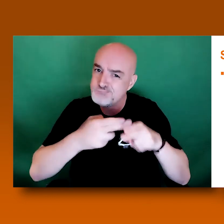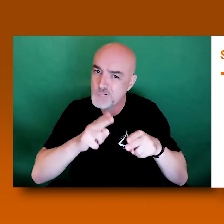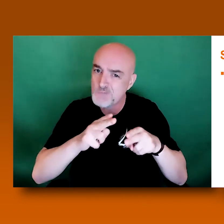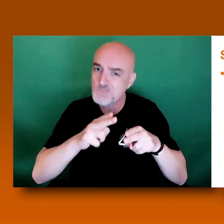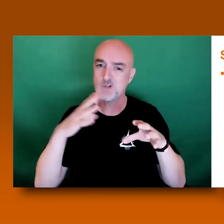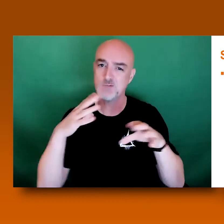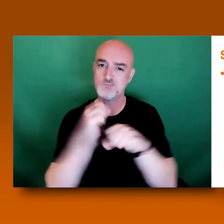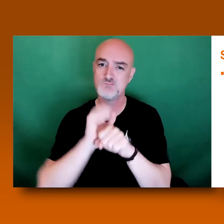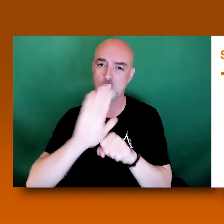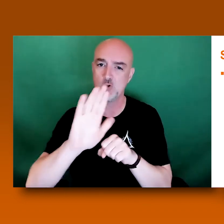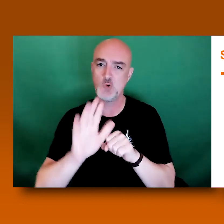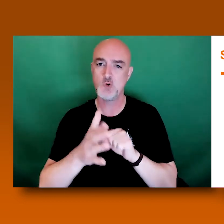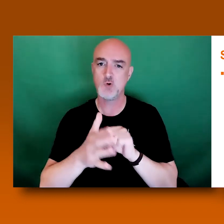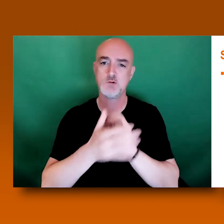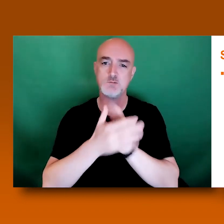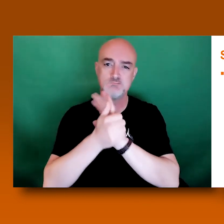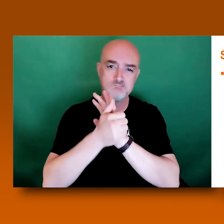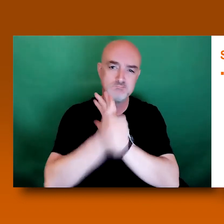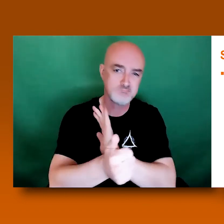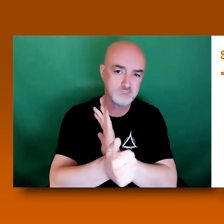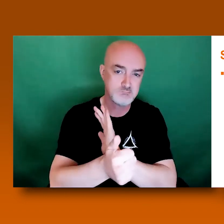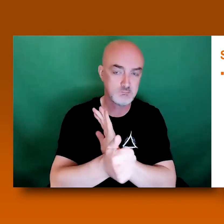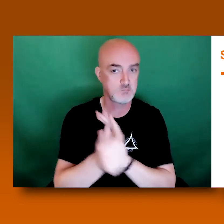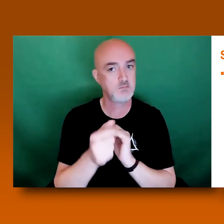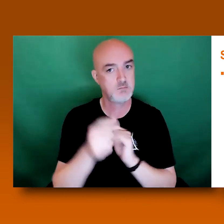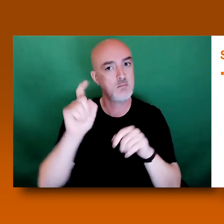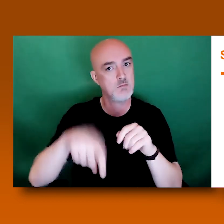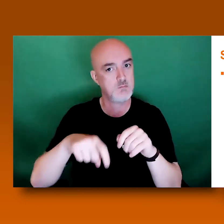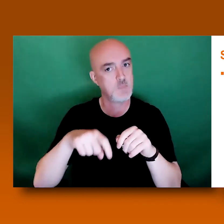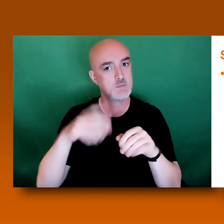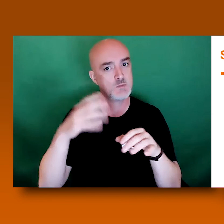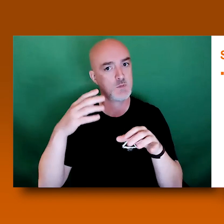Do keep it brief in terms of explaining your experience.